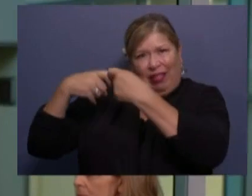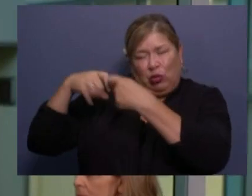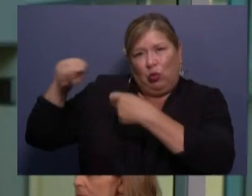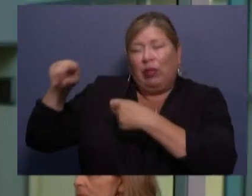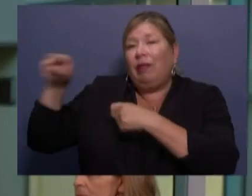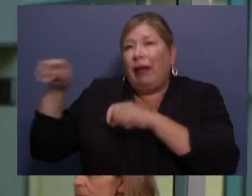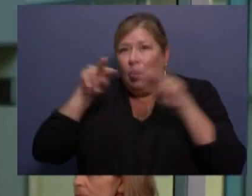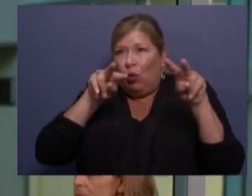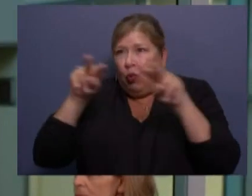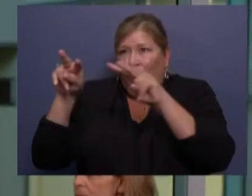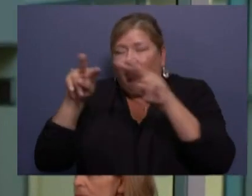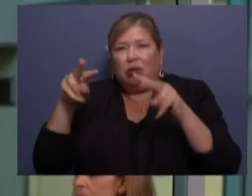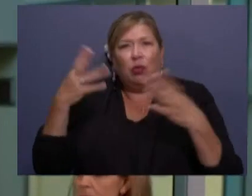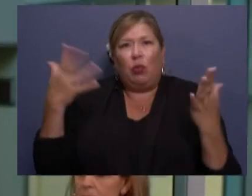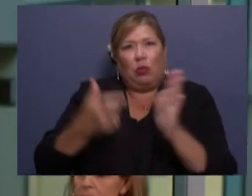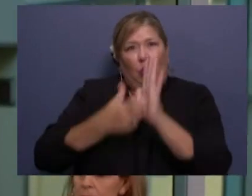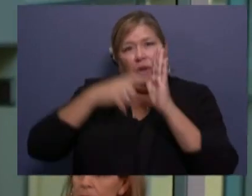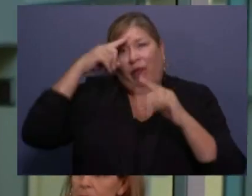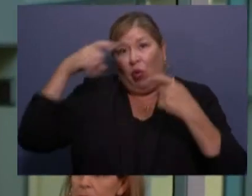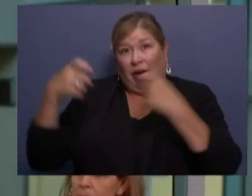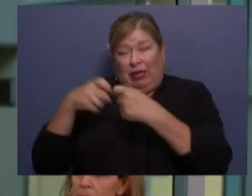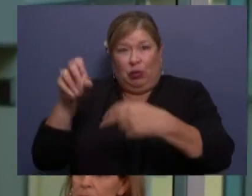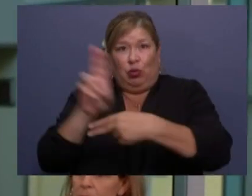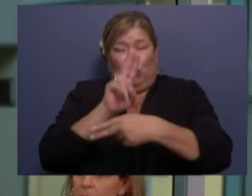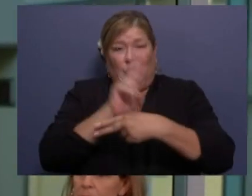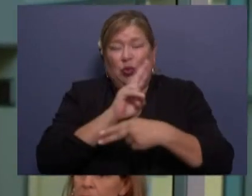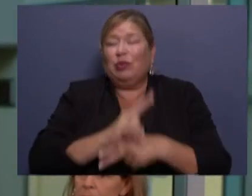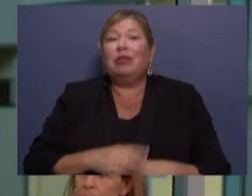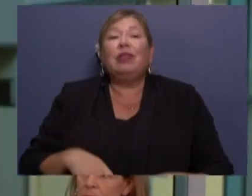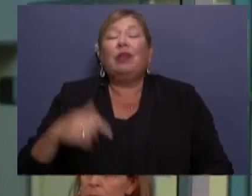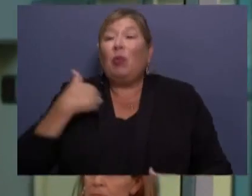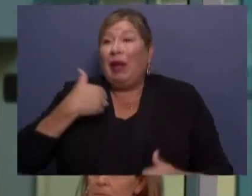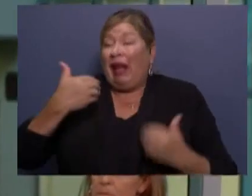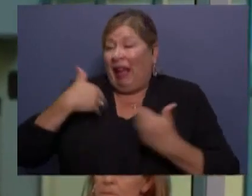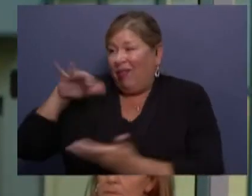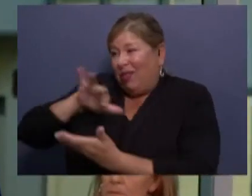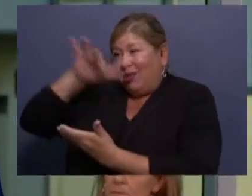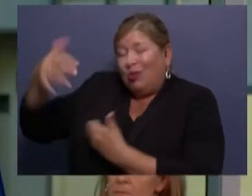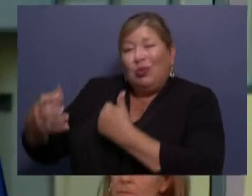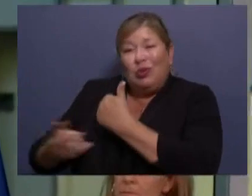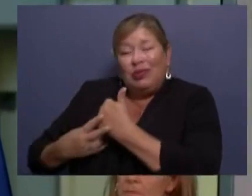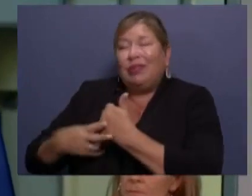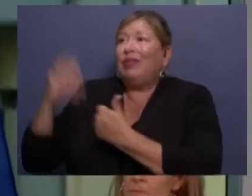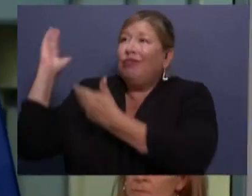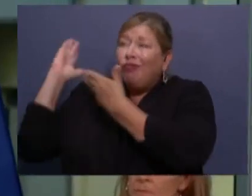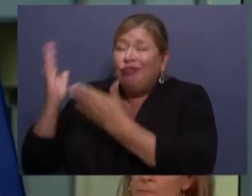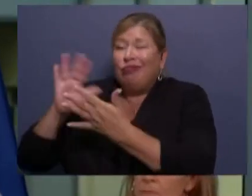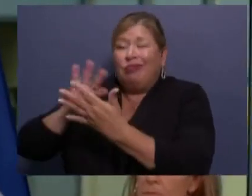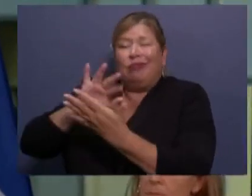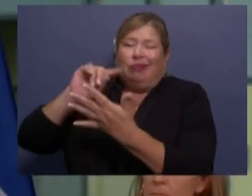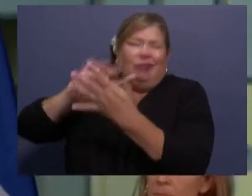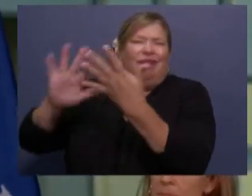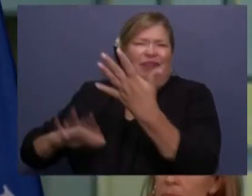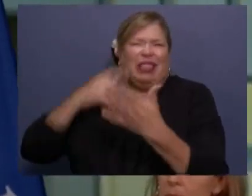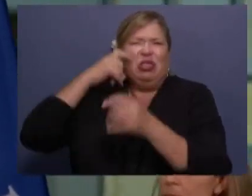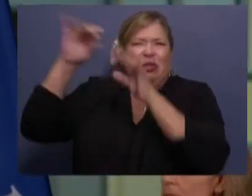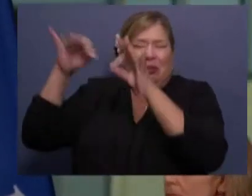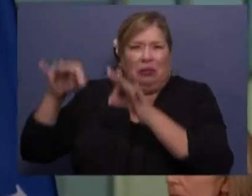If we get to that point where all of these other tools that we have described are, are the energy, the demand response,